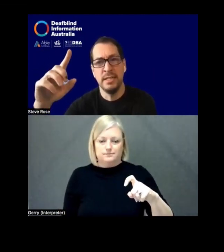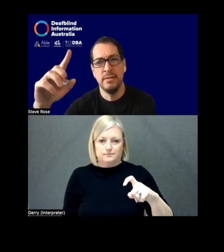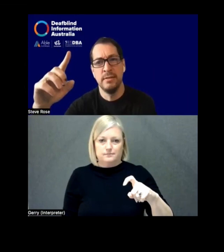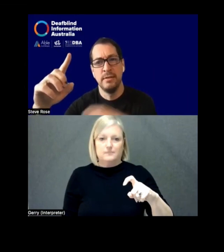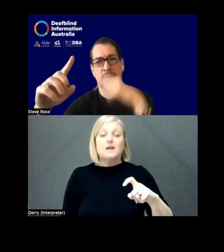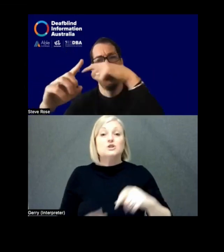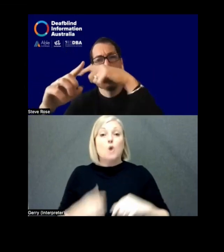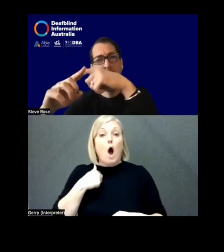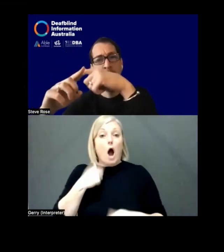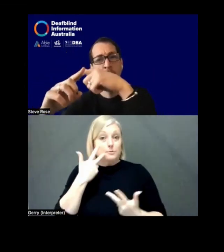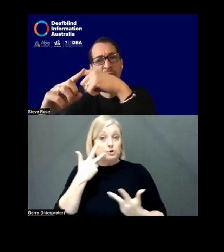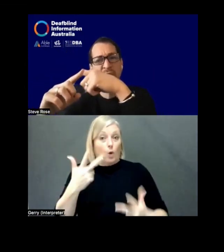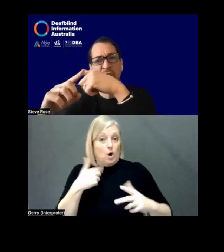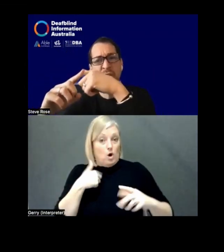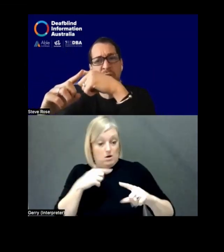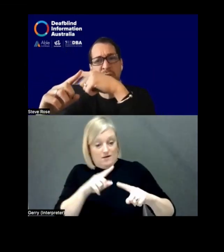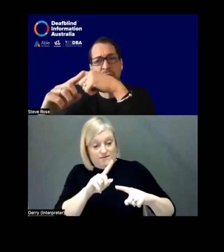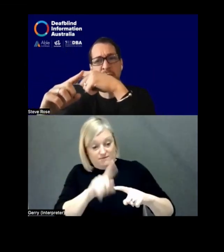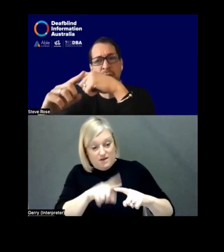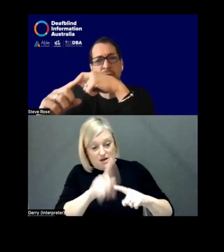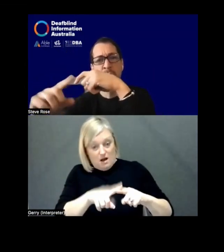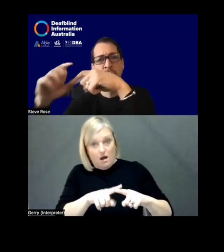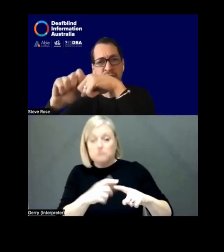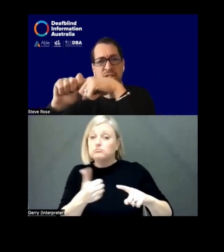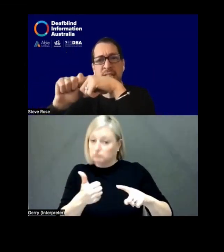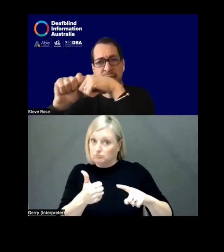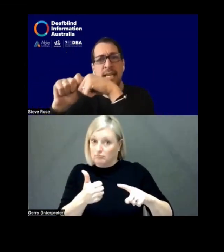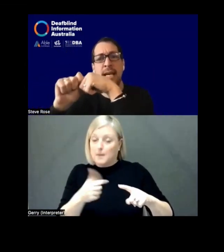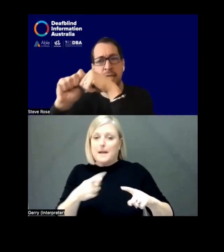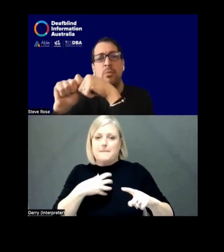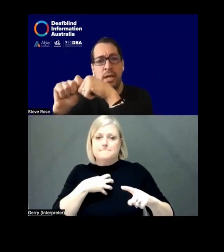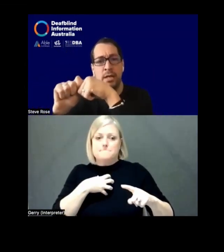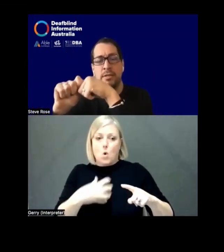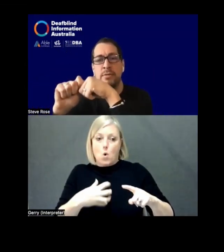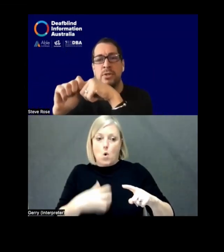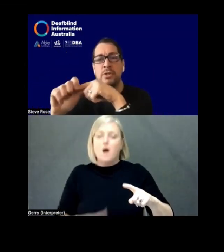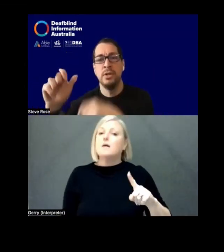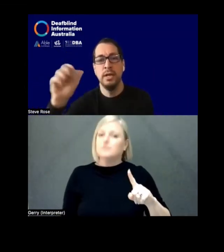We are going to use your finger to ask for more, and she says yes I will ask for more.